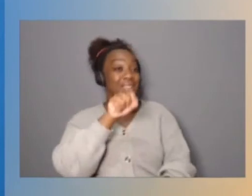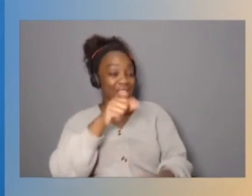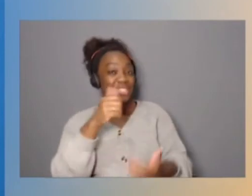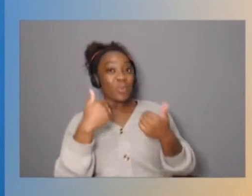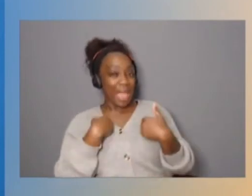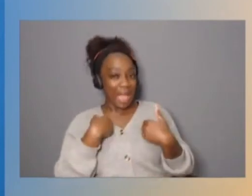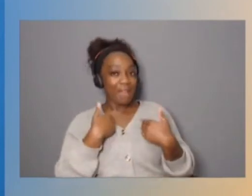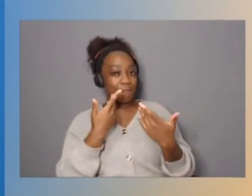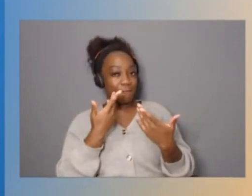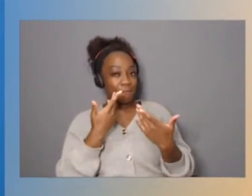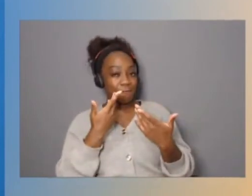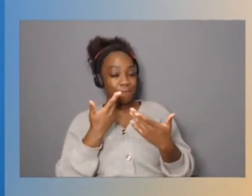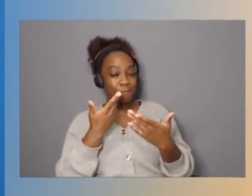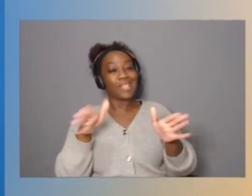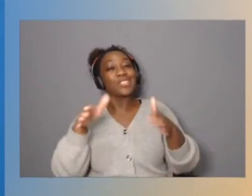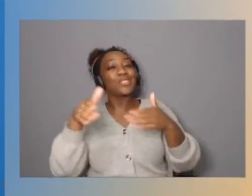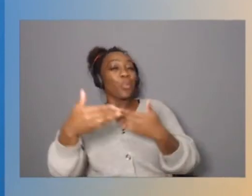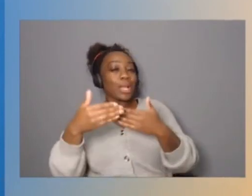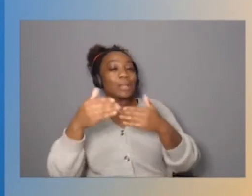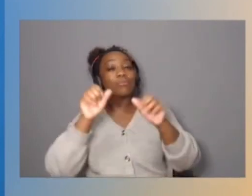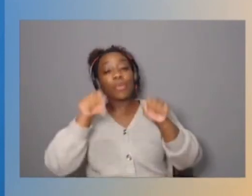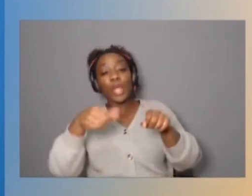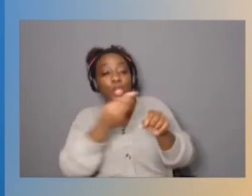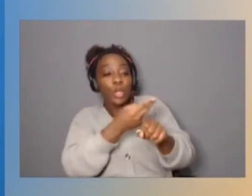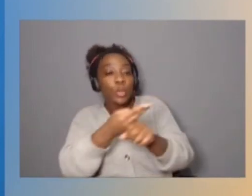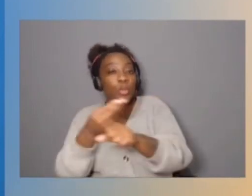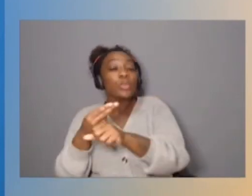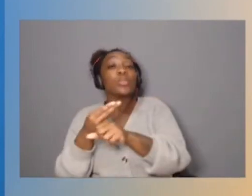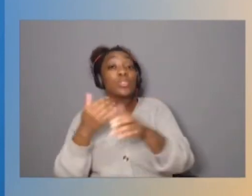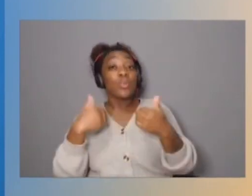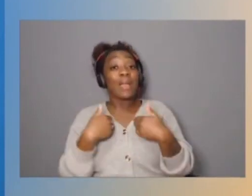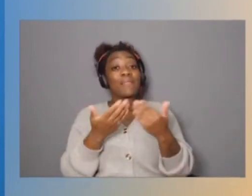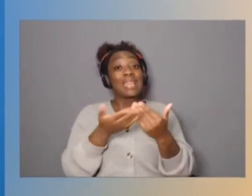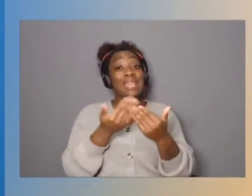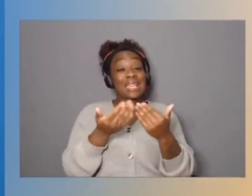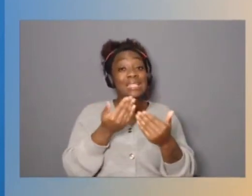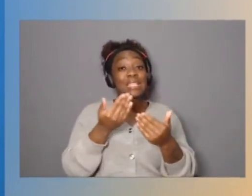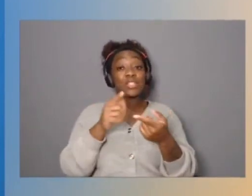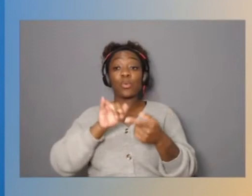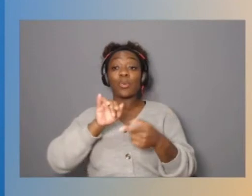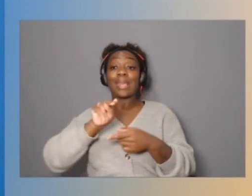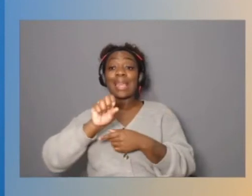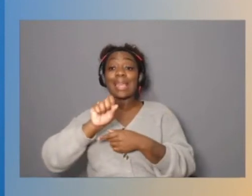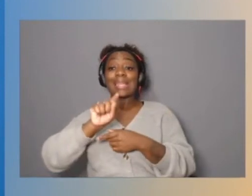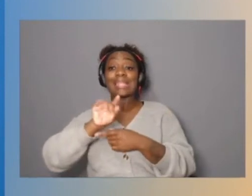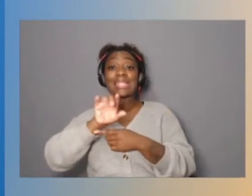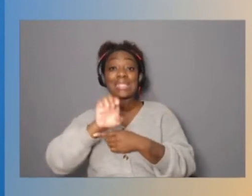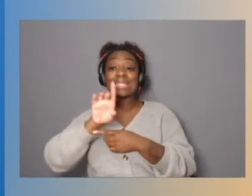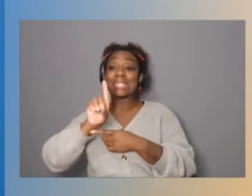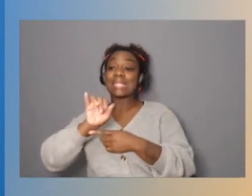our customers can use, so easy to instance discovery. It's basically a console and a CLI-based tool